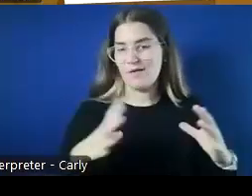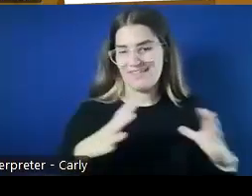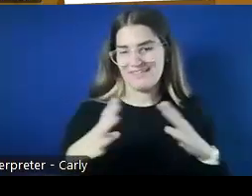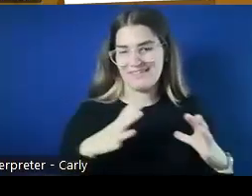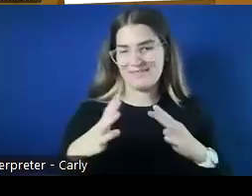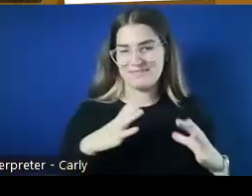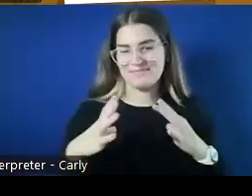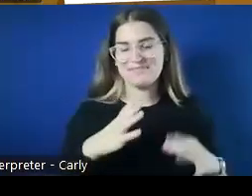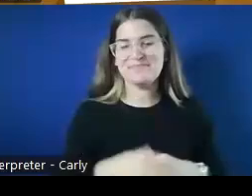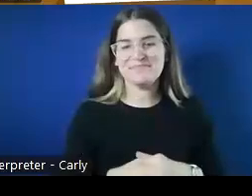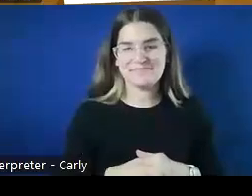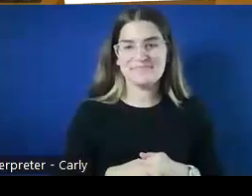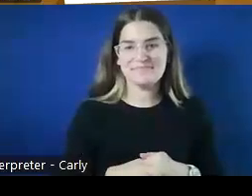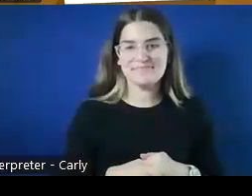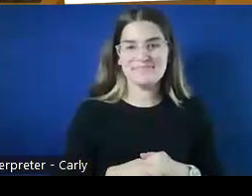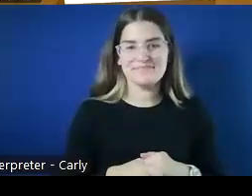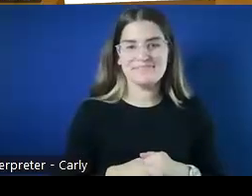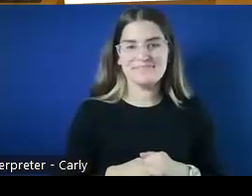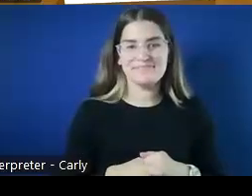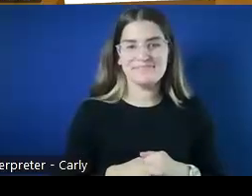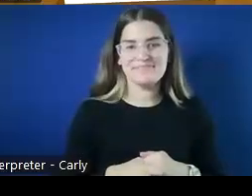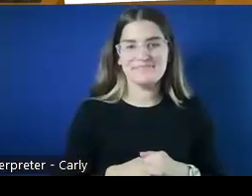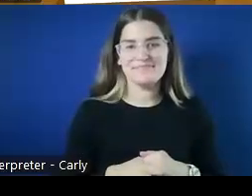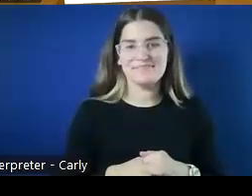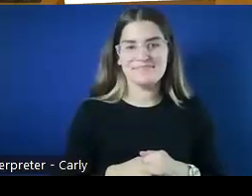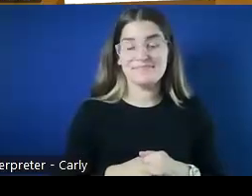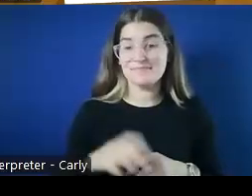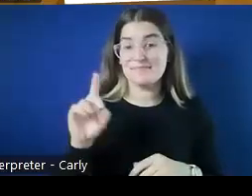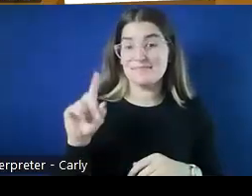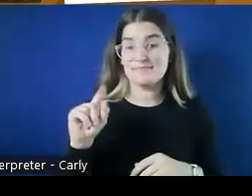looking at data from the other services that we have in pediatric Bal health and